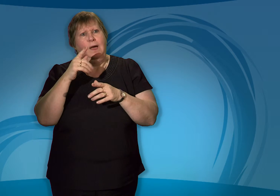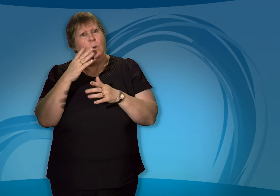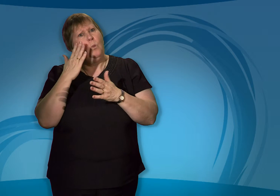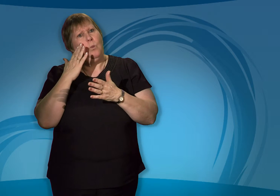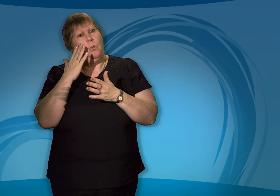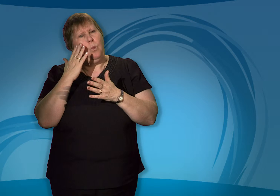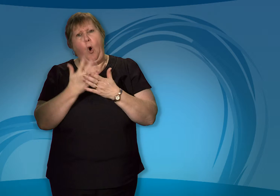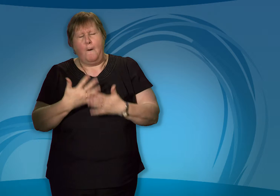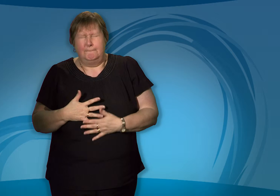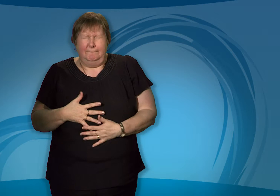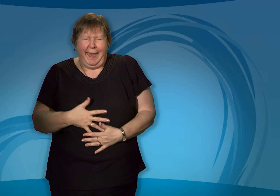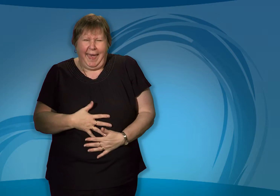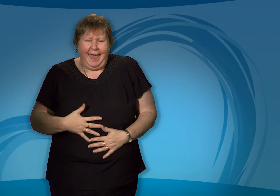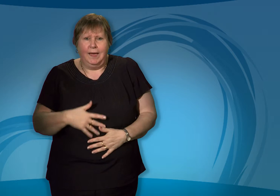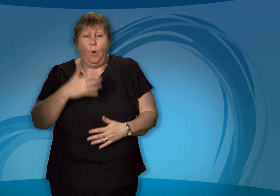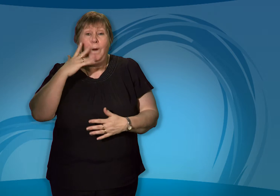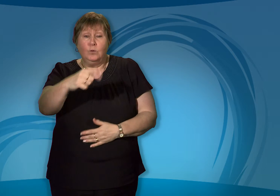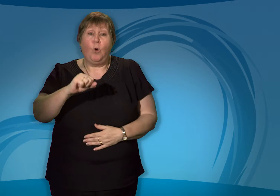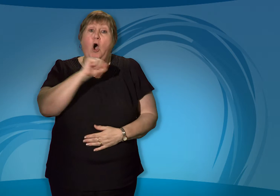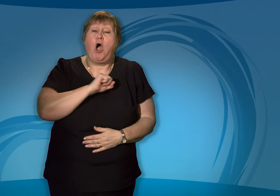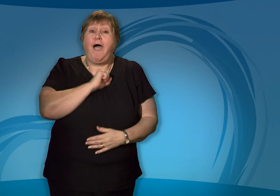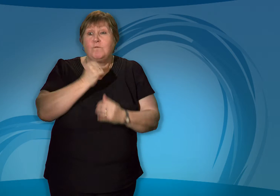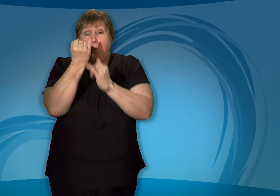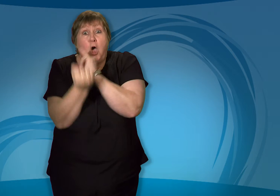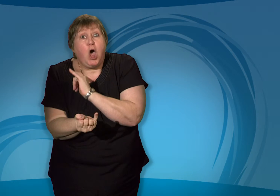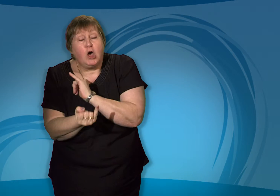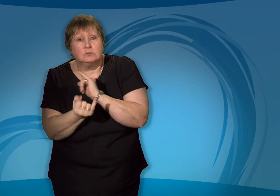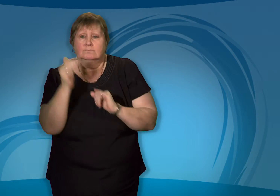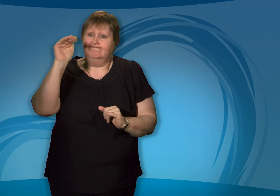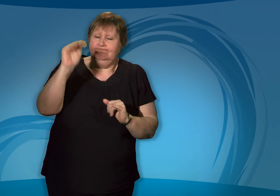blood or severe pain, which is worse when coughing, Contact